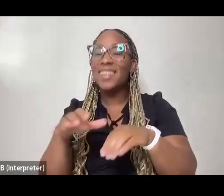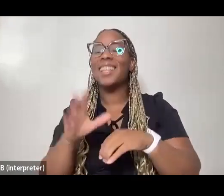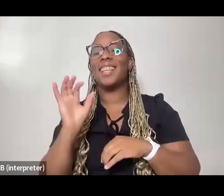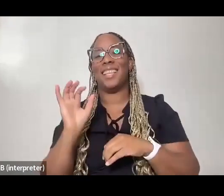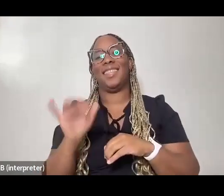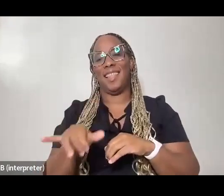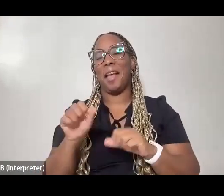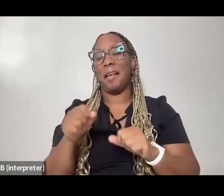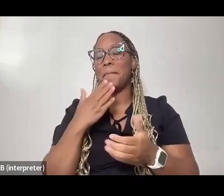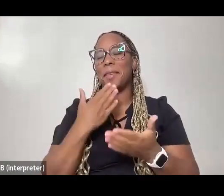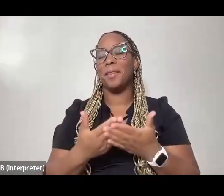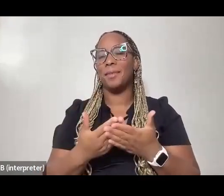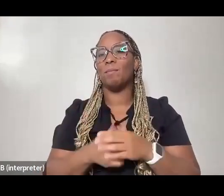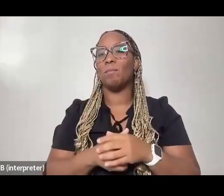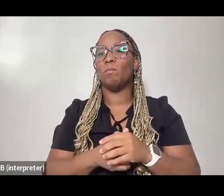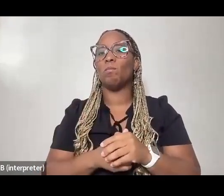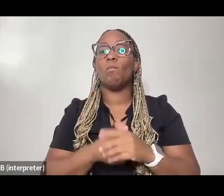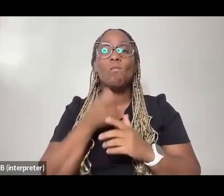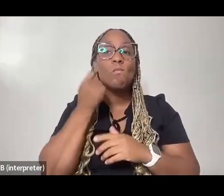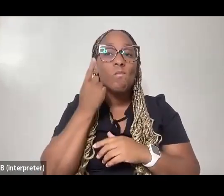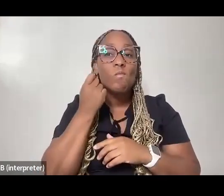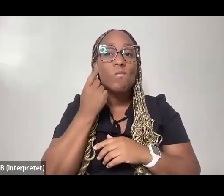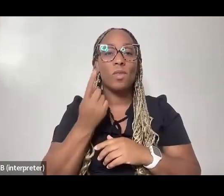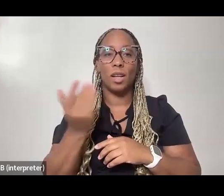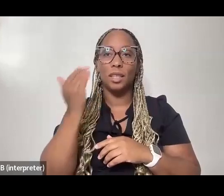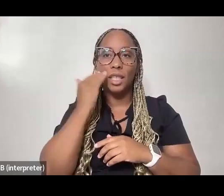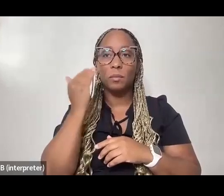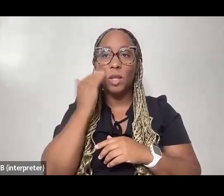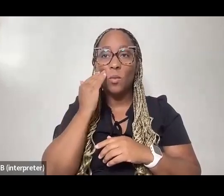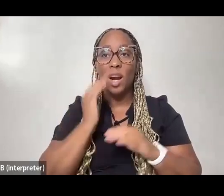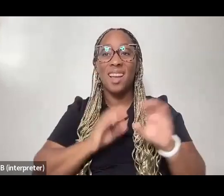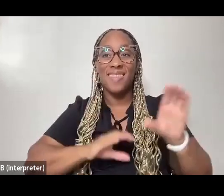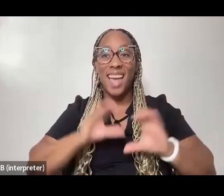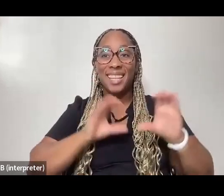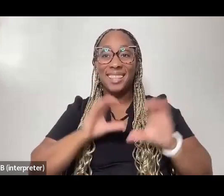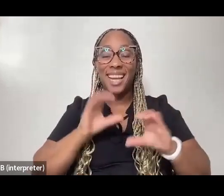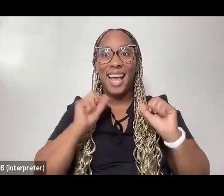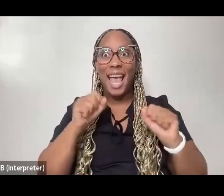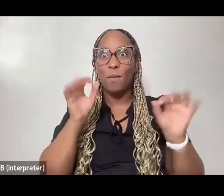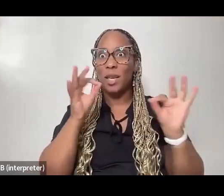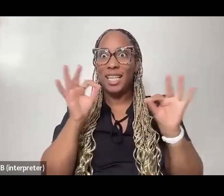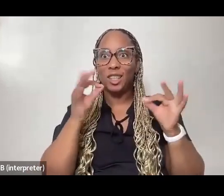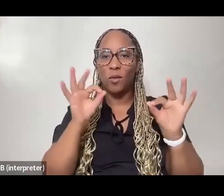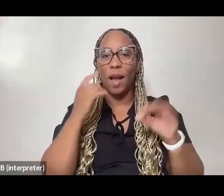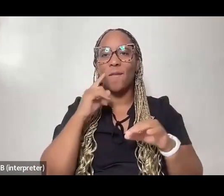everybody to engage with. But just be aware that chat can be distracting to your users.